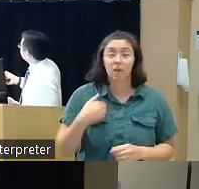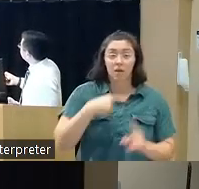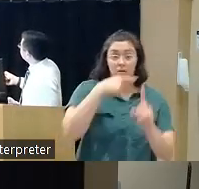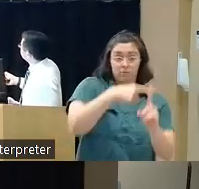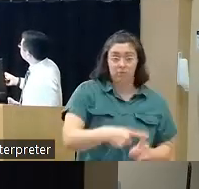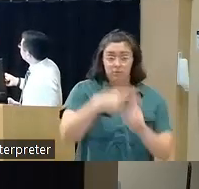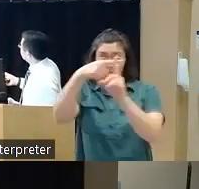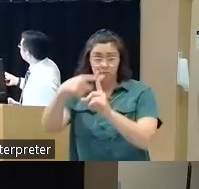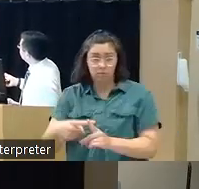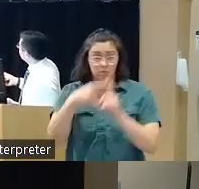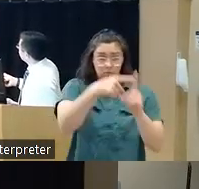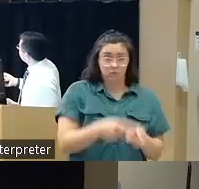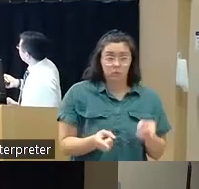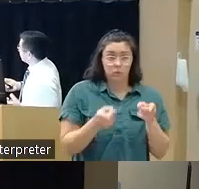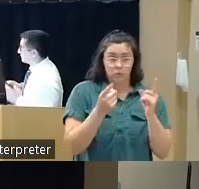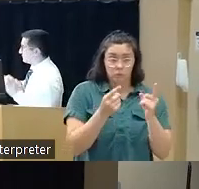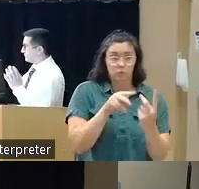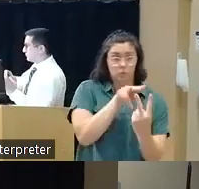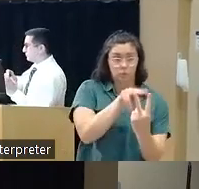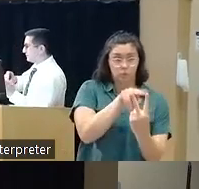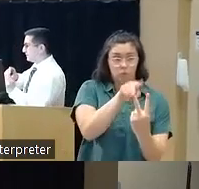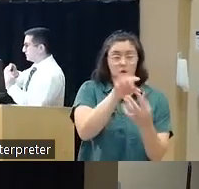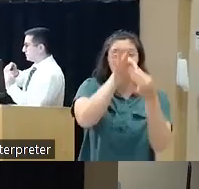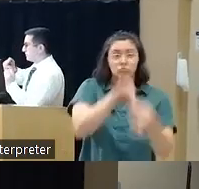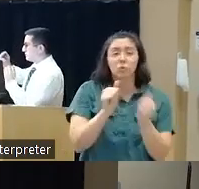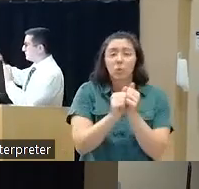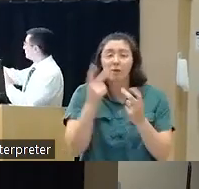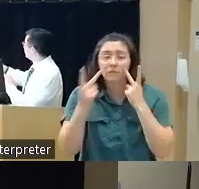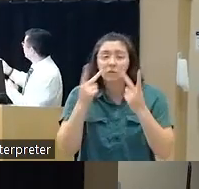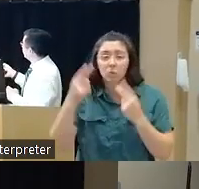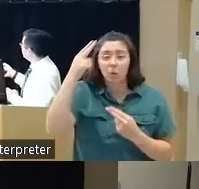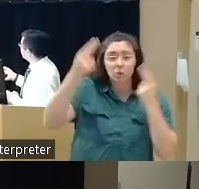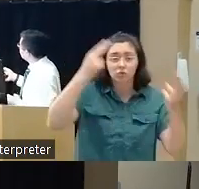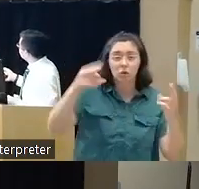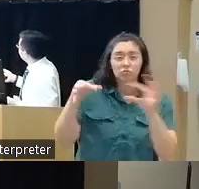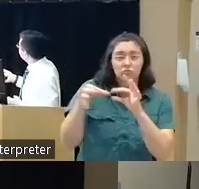were provided to us in that paper that linked visual hallucinations causally to this extra